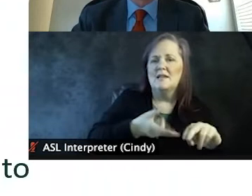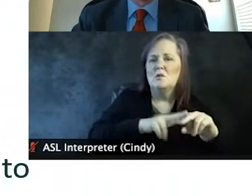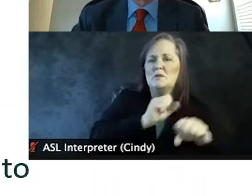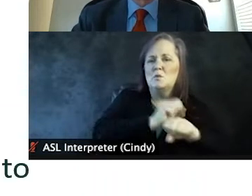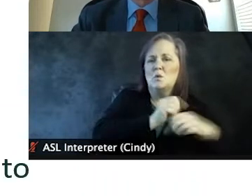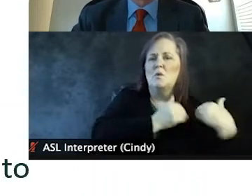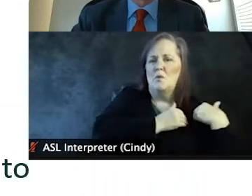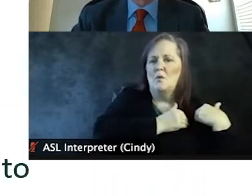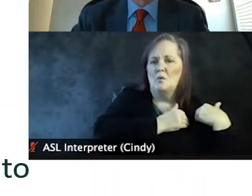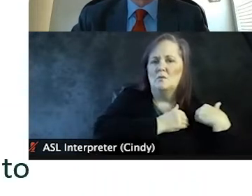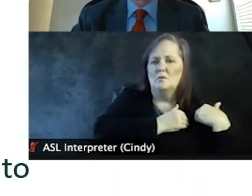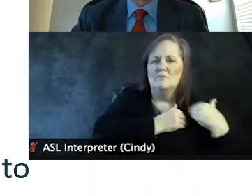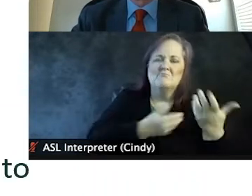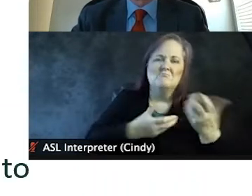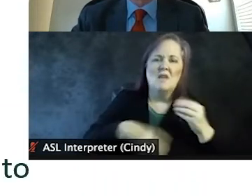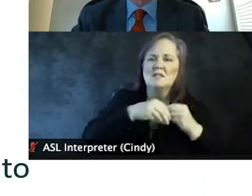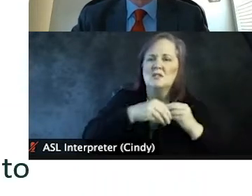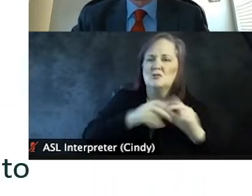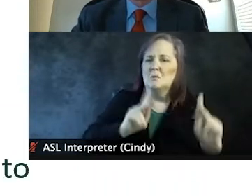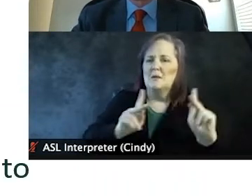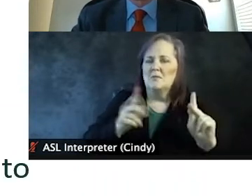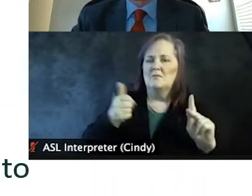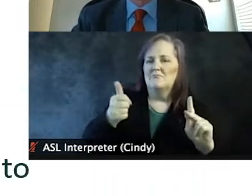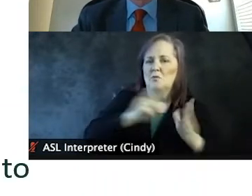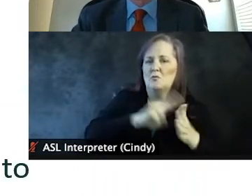At the state level there'd be increased one-time -- at the county level,